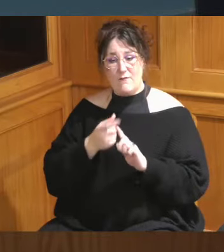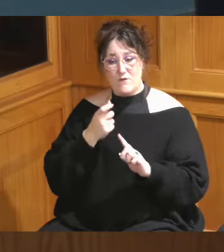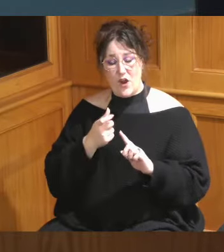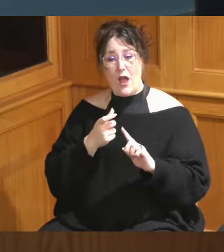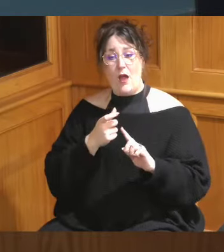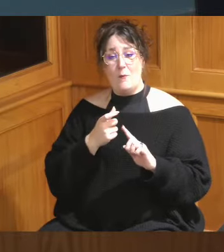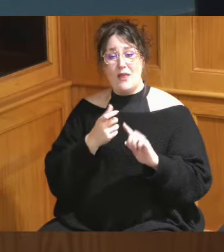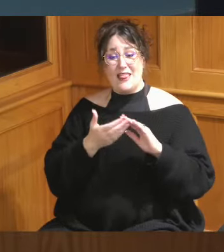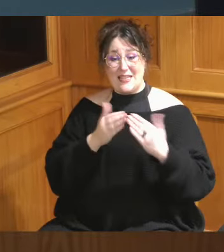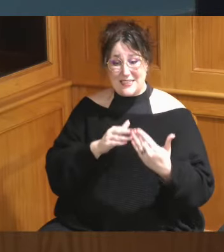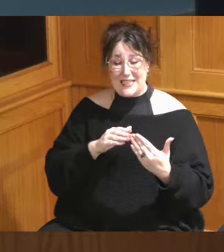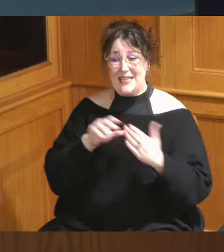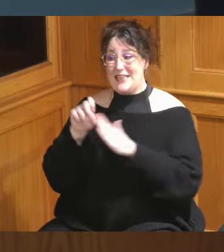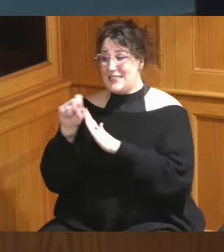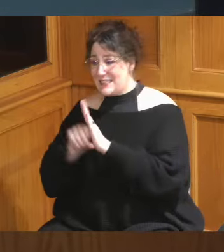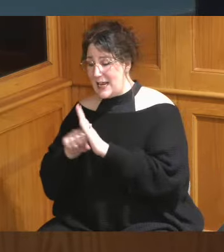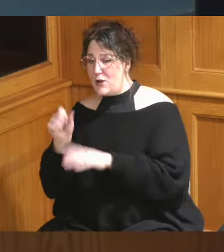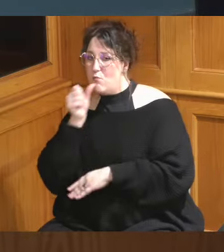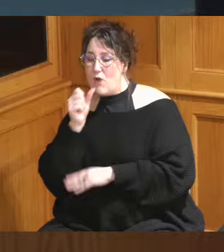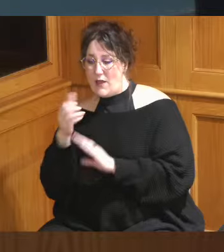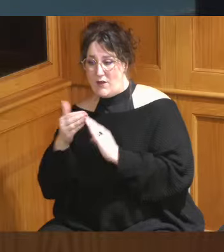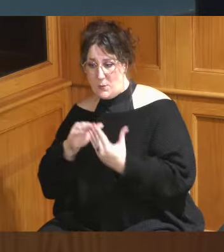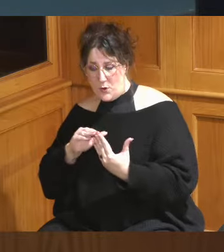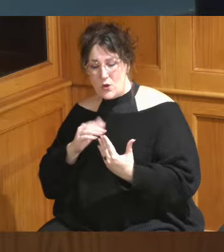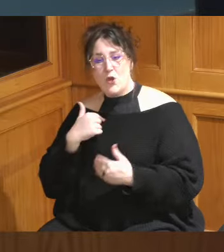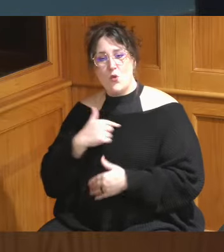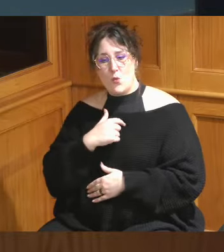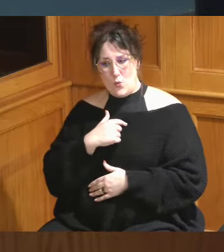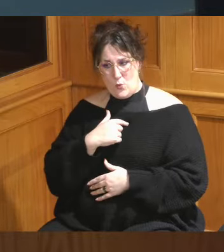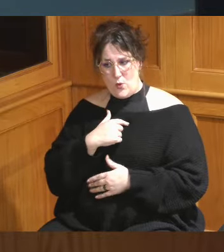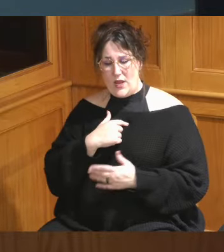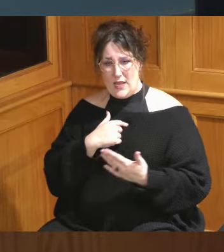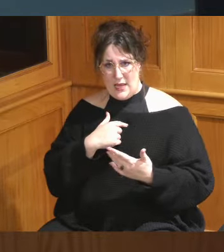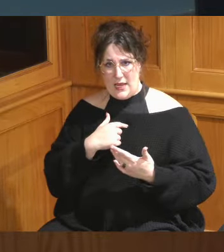from the private community. And so, I think it's really important that we while it's only a million